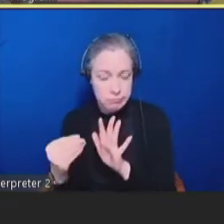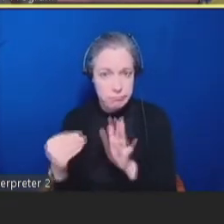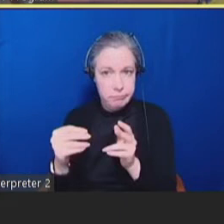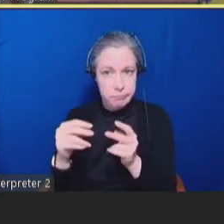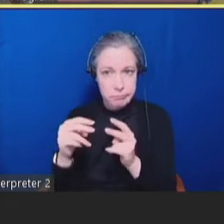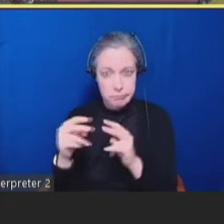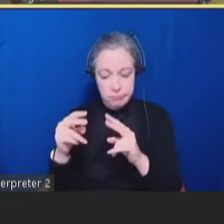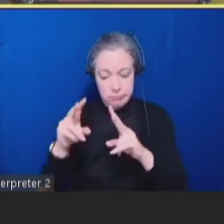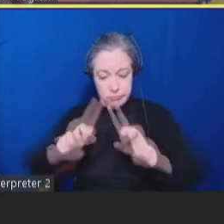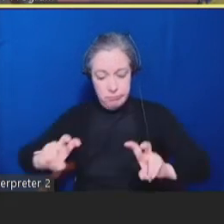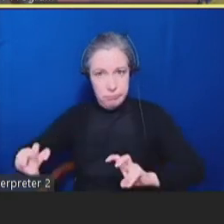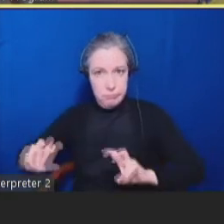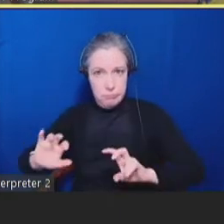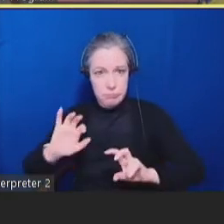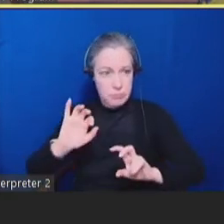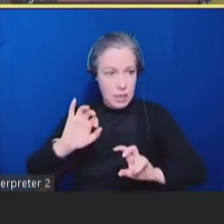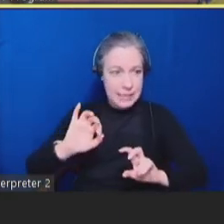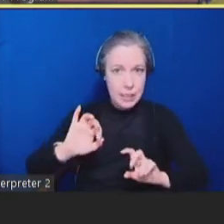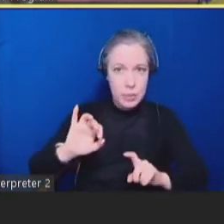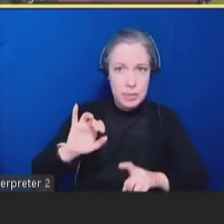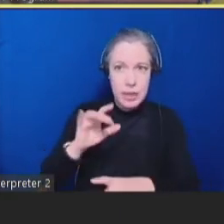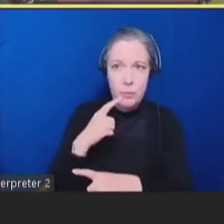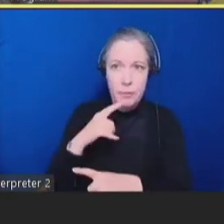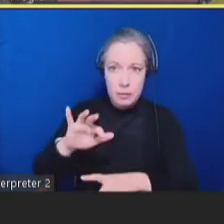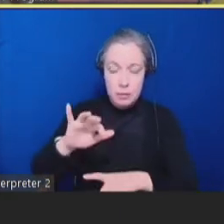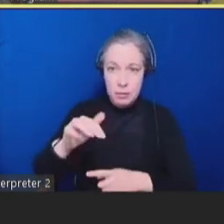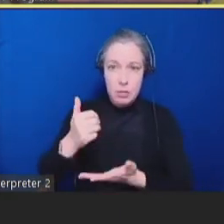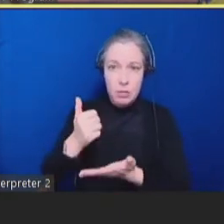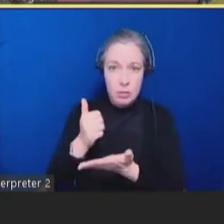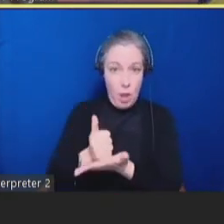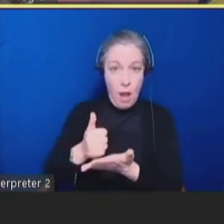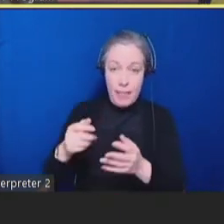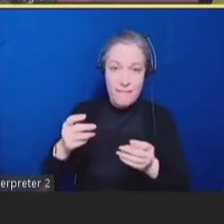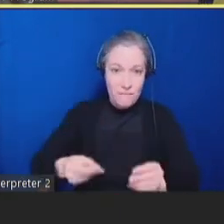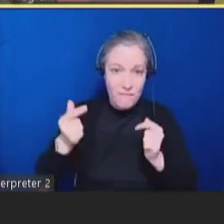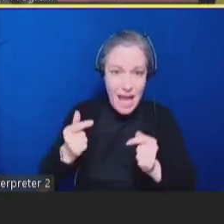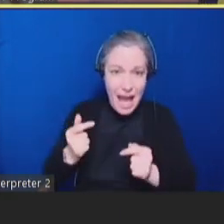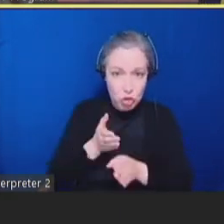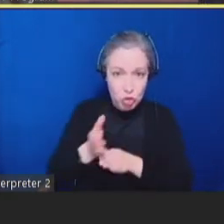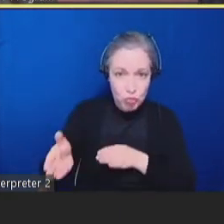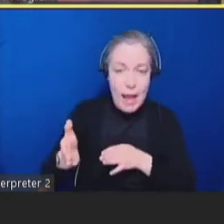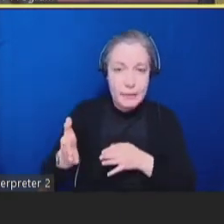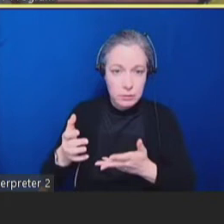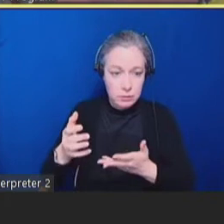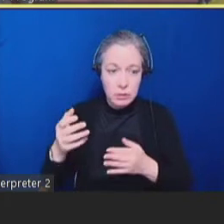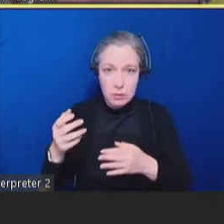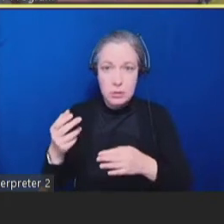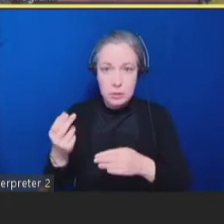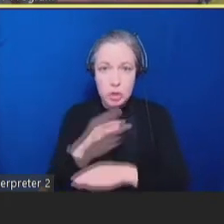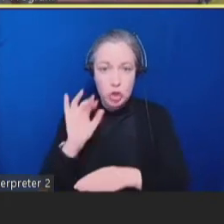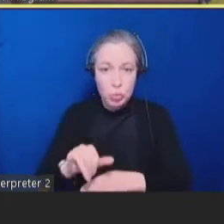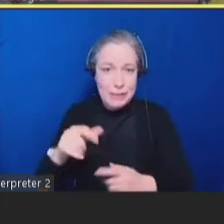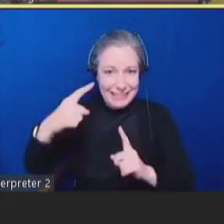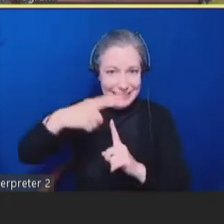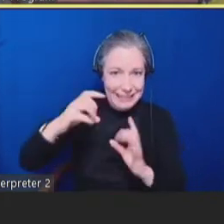that preferentially detect high magnitude vaccine-induced T cell responses. And what